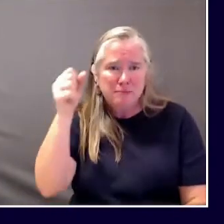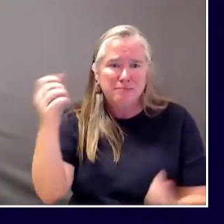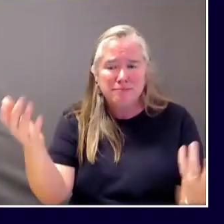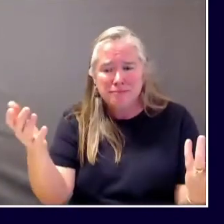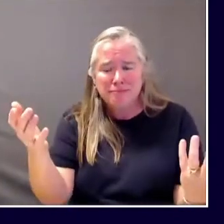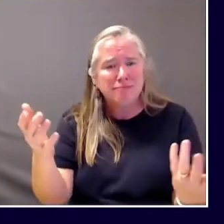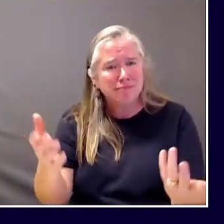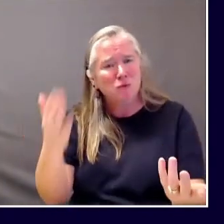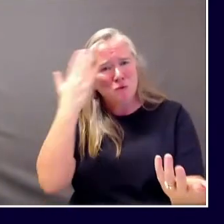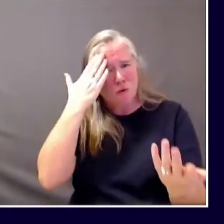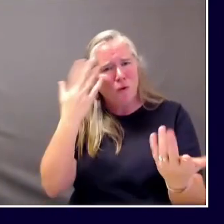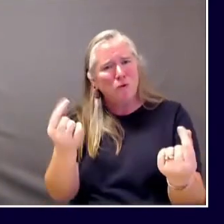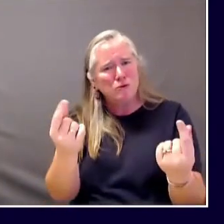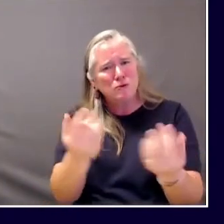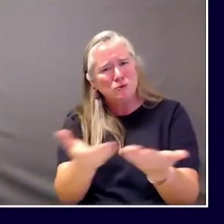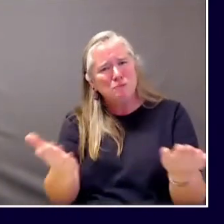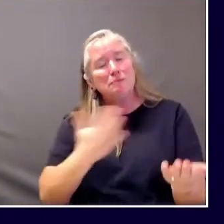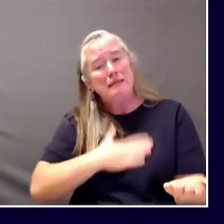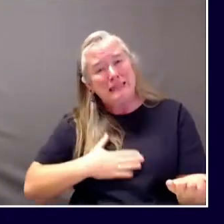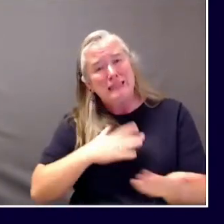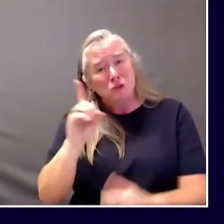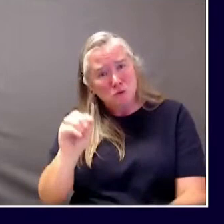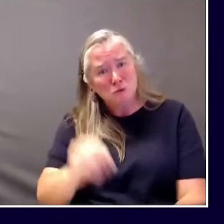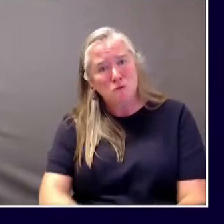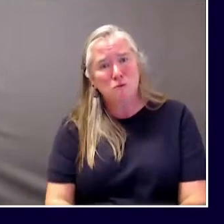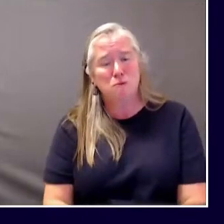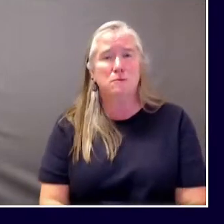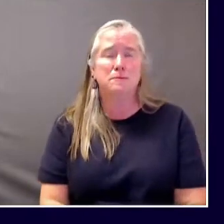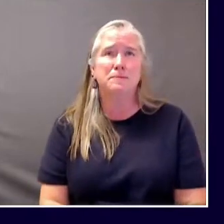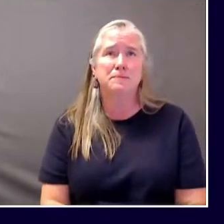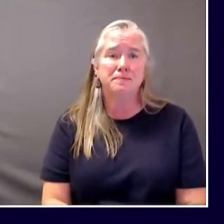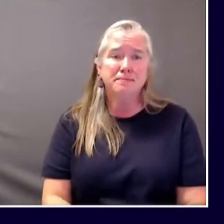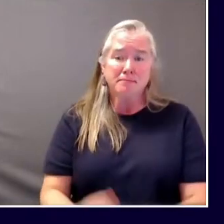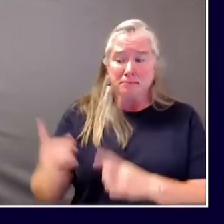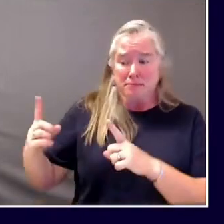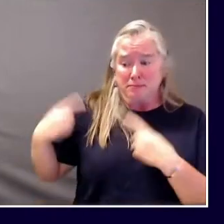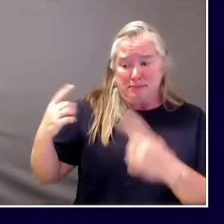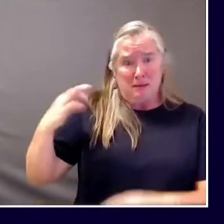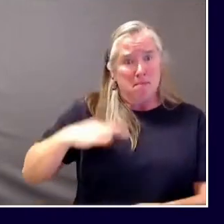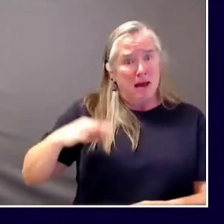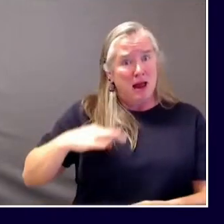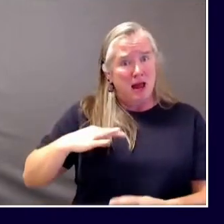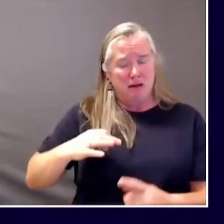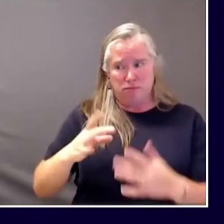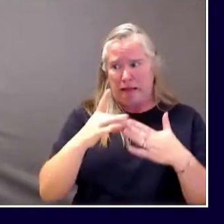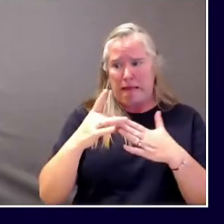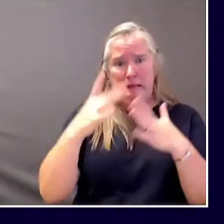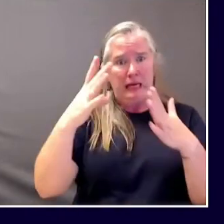may has led the nation in many ways